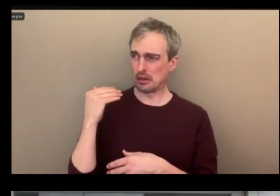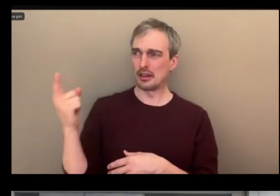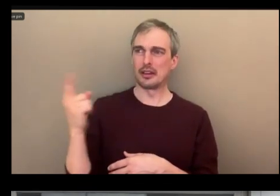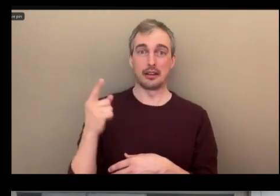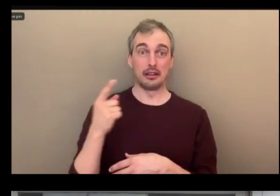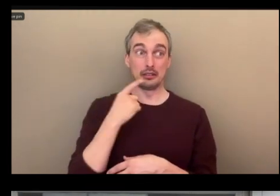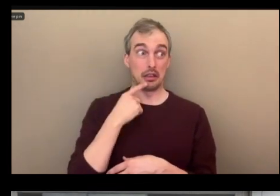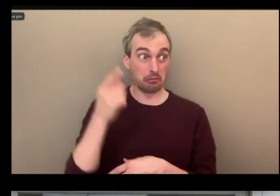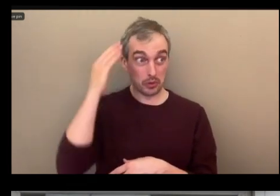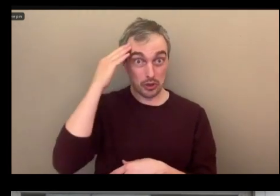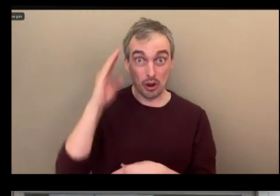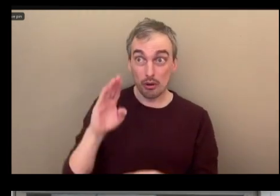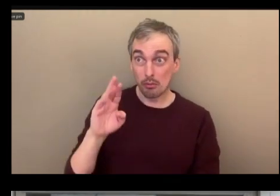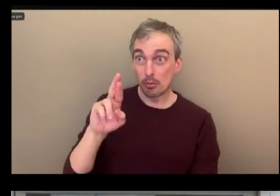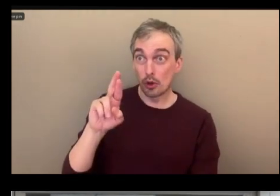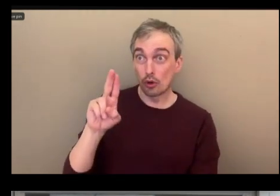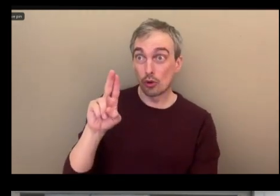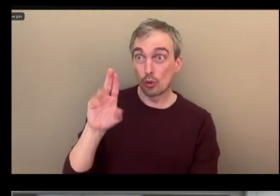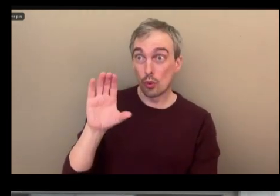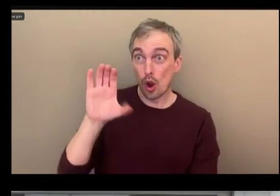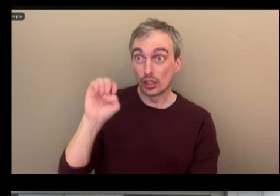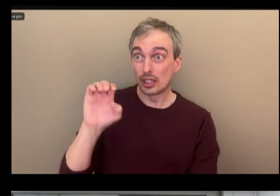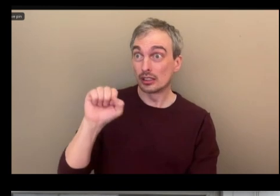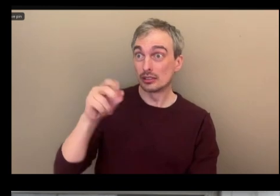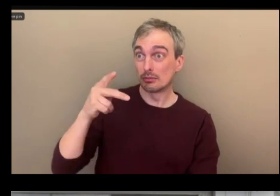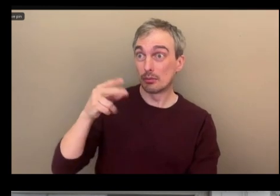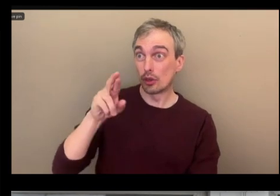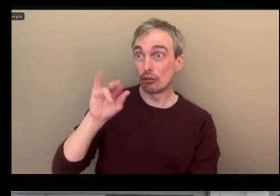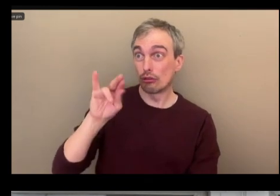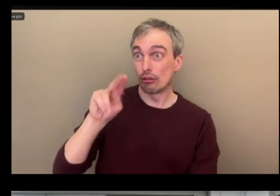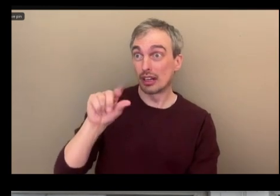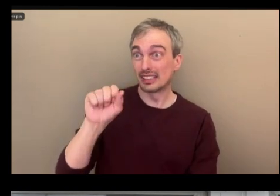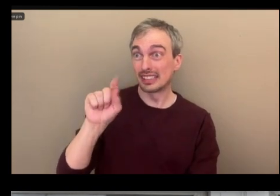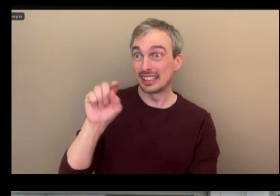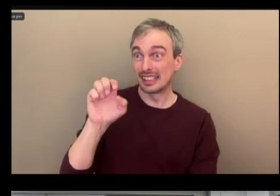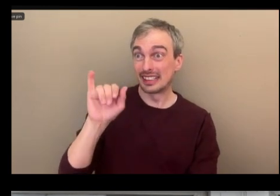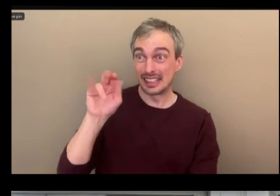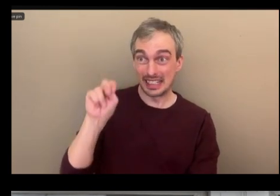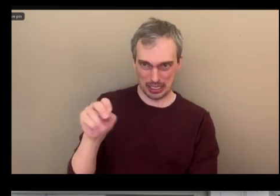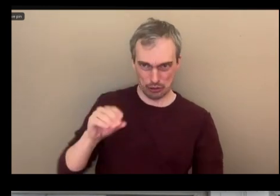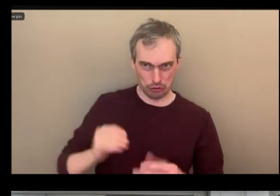So if you want to know a little bit more about Freehold and Bruce Springsteen, come to our lab. We'll give you the whole tour of it all.